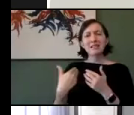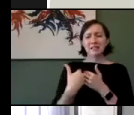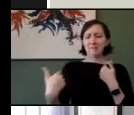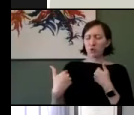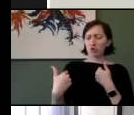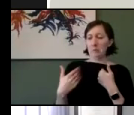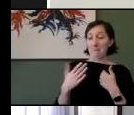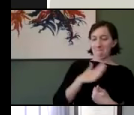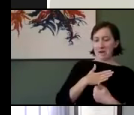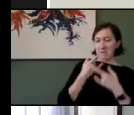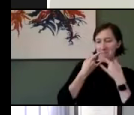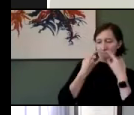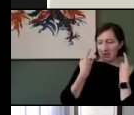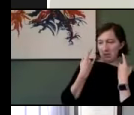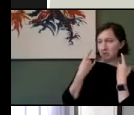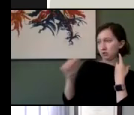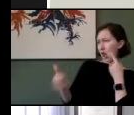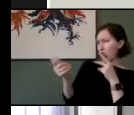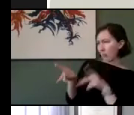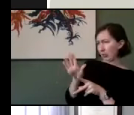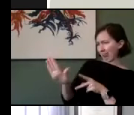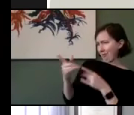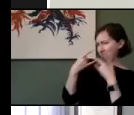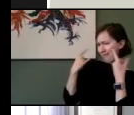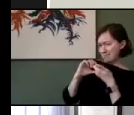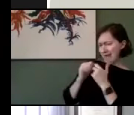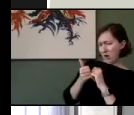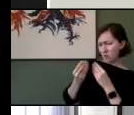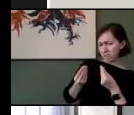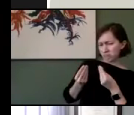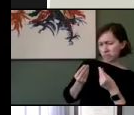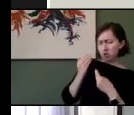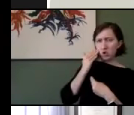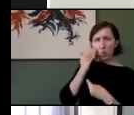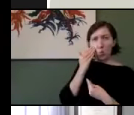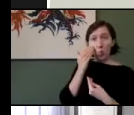is an issue and avoiding possible contamination to their mask.